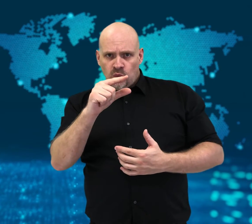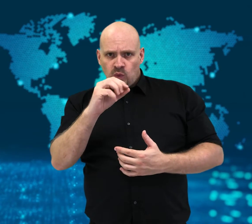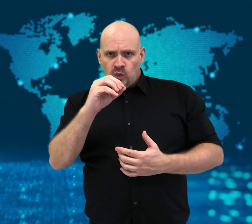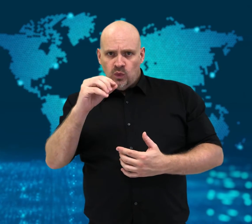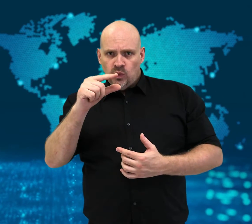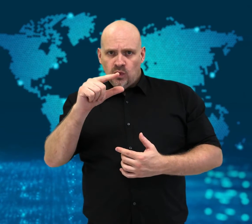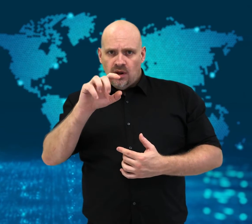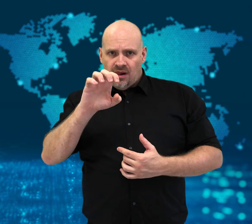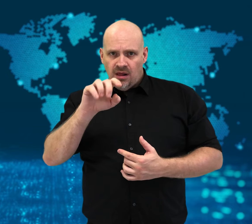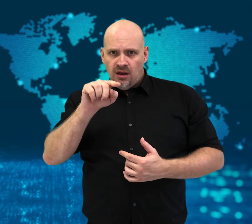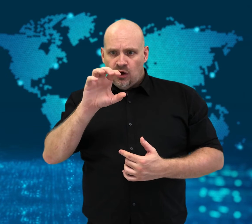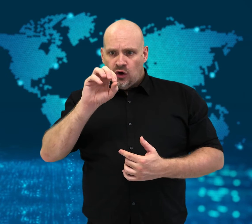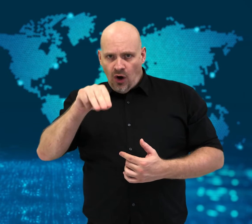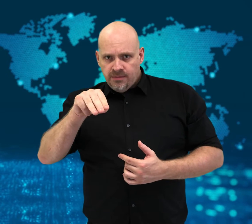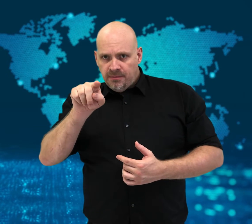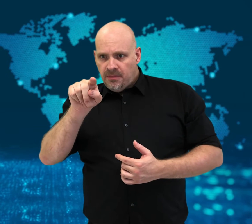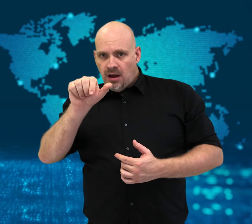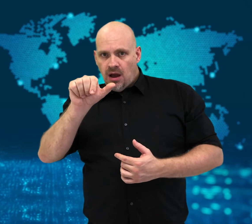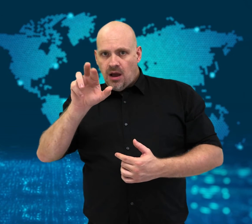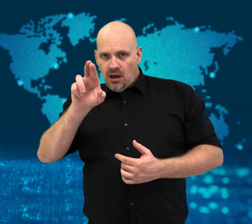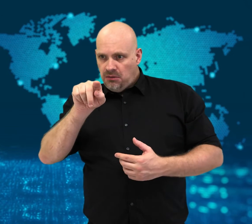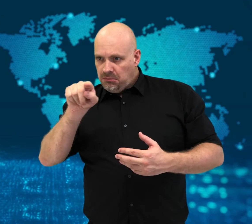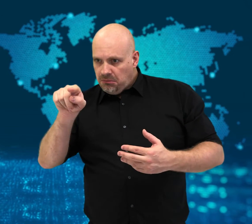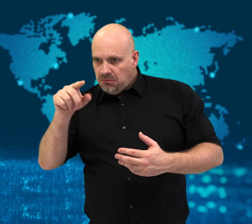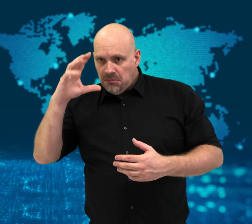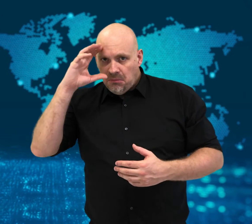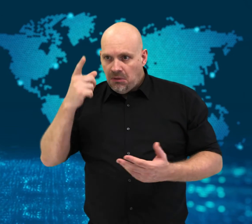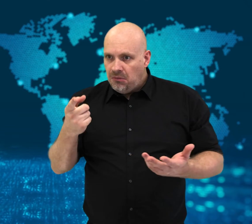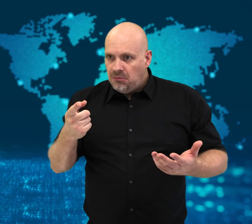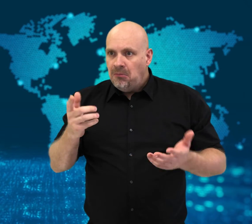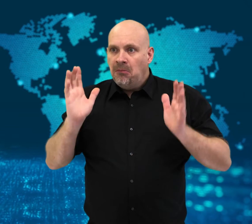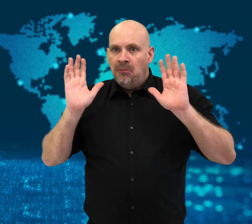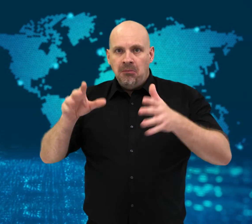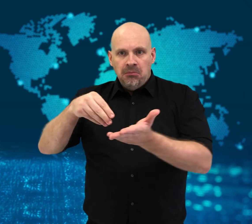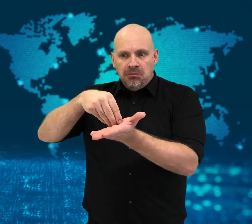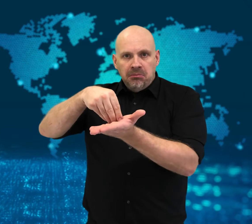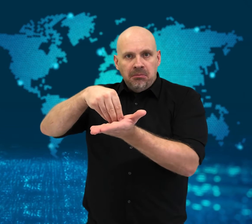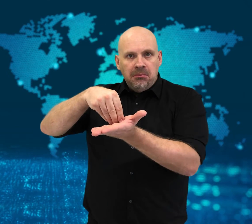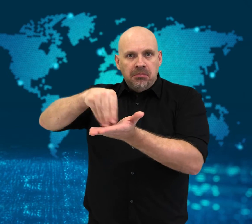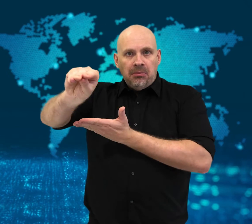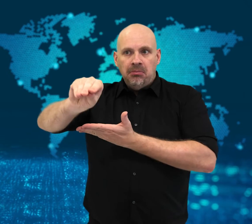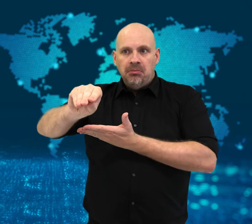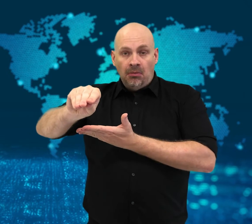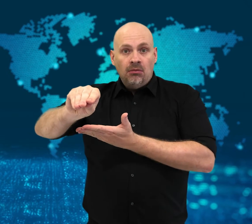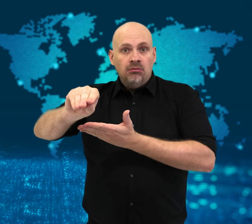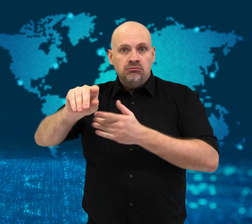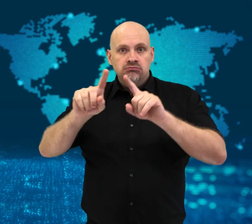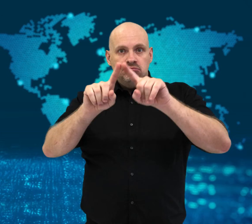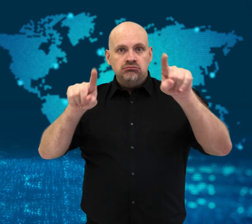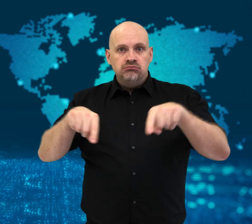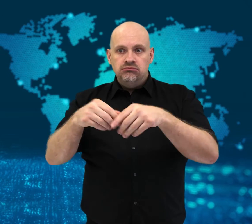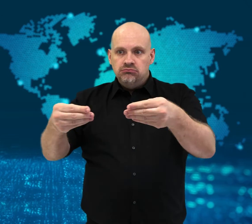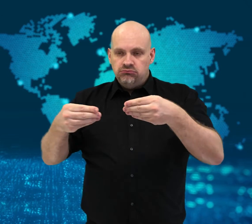He said he was surprised to be able to make the purchase as he